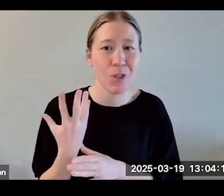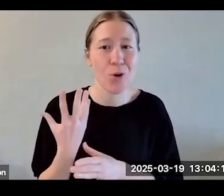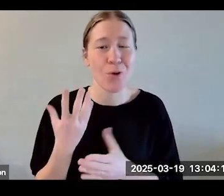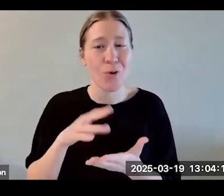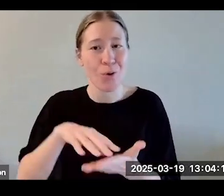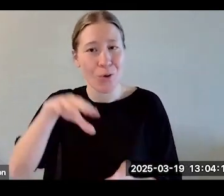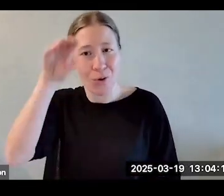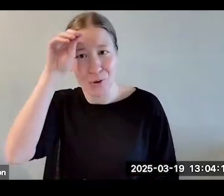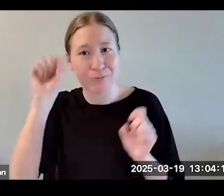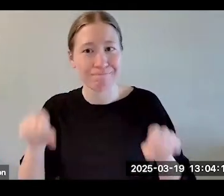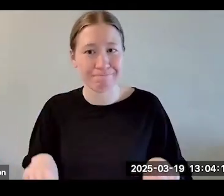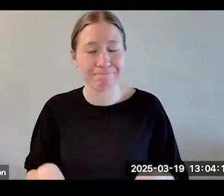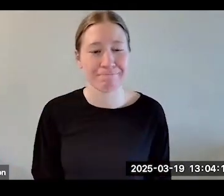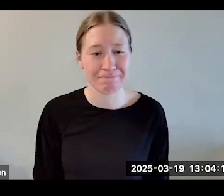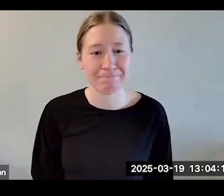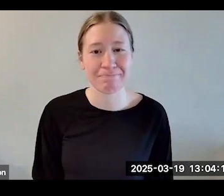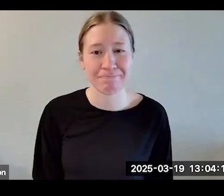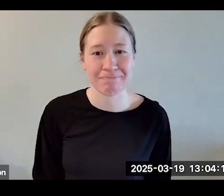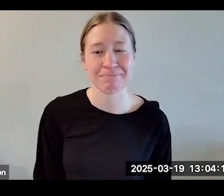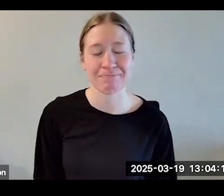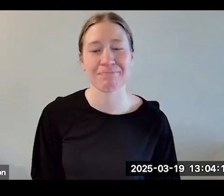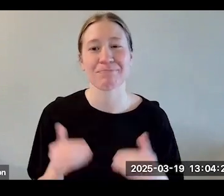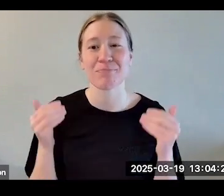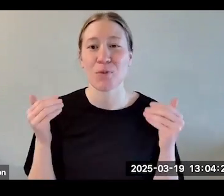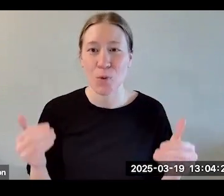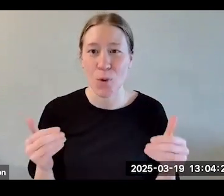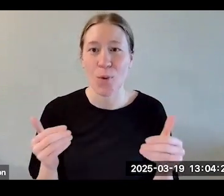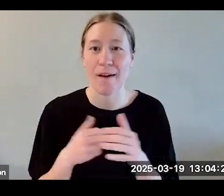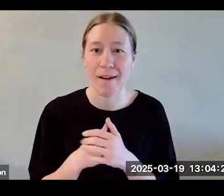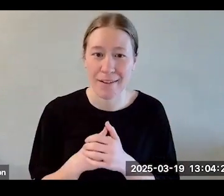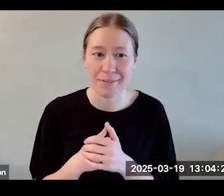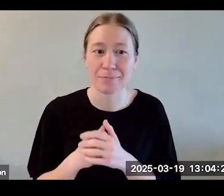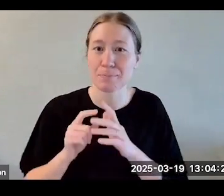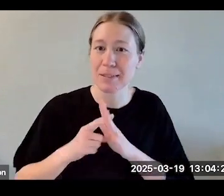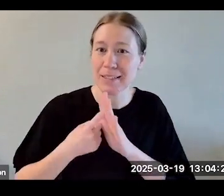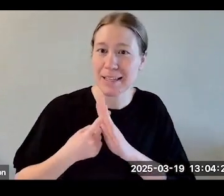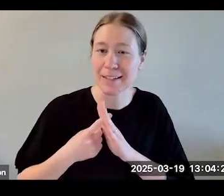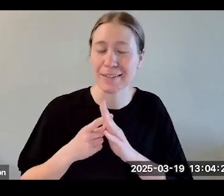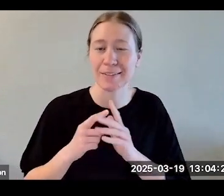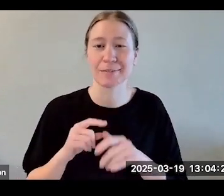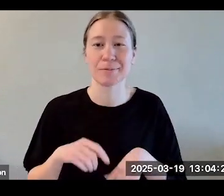All right, so we're gonna go ahead and move into our first section here,